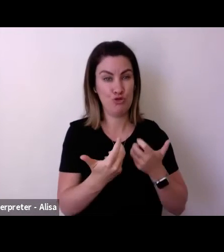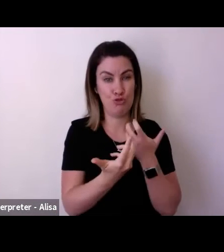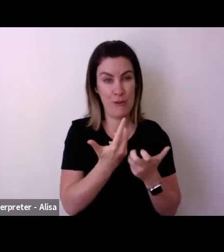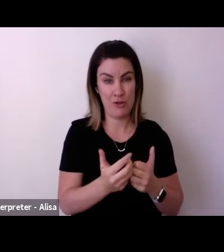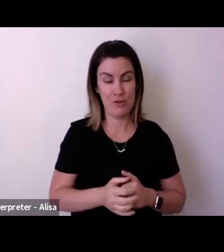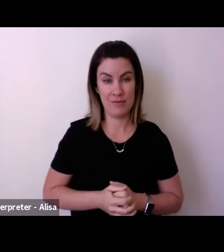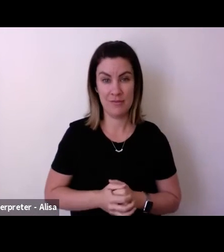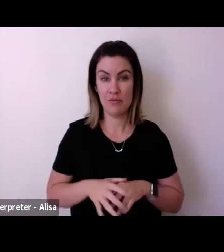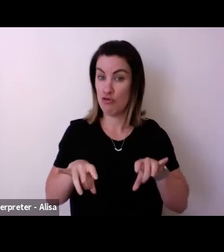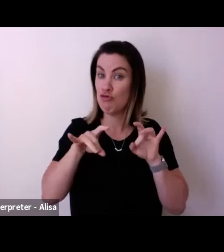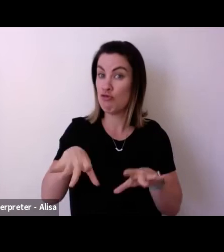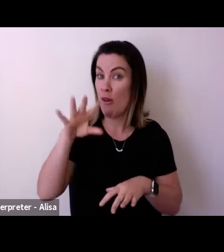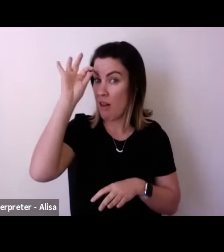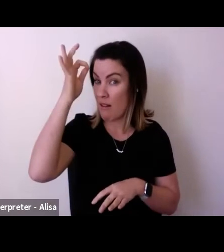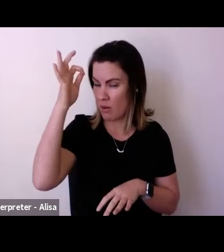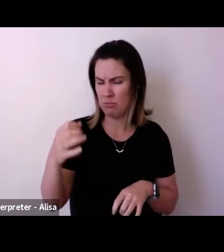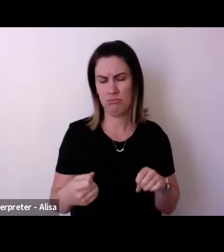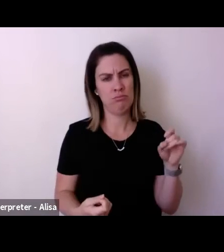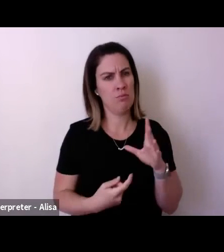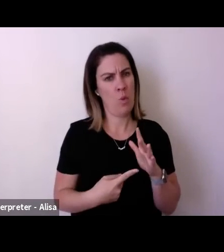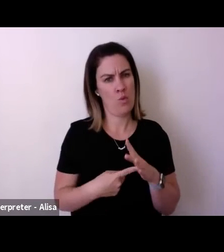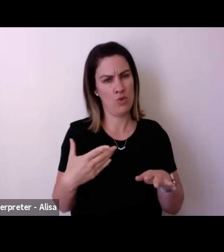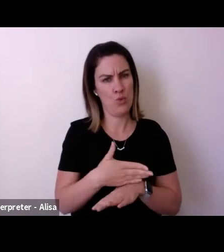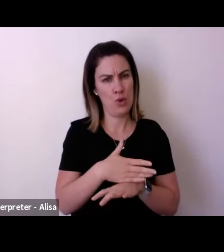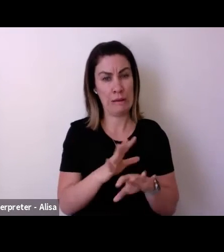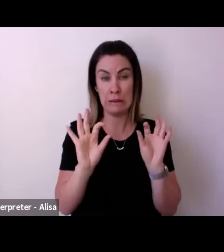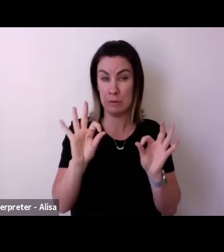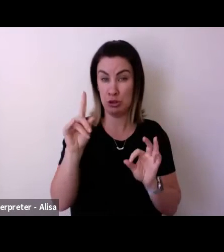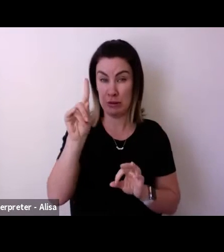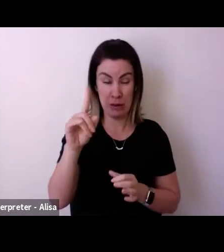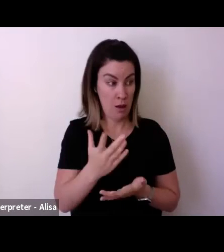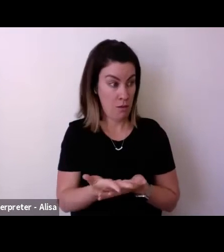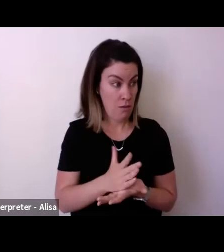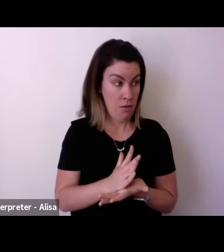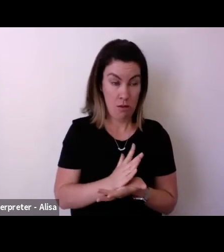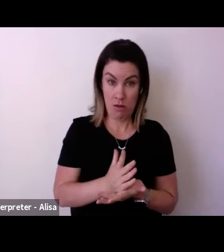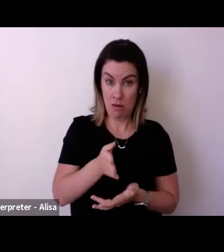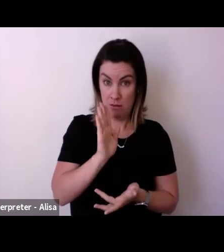particularly of these times of great uncertainty about the immediate future.